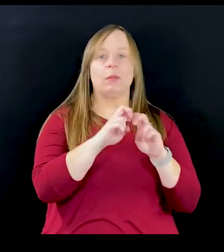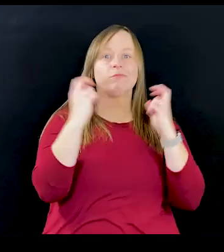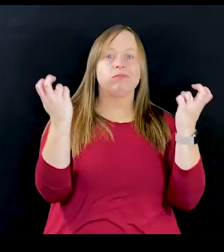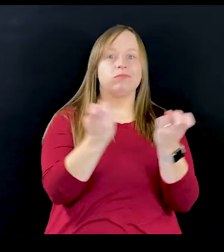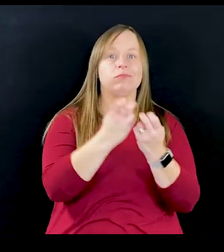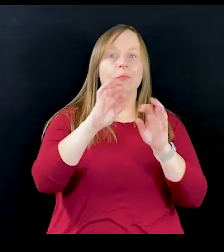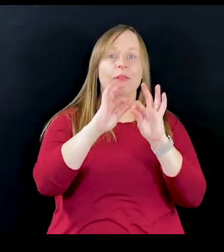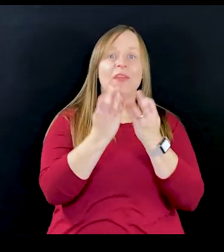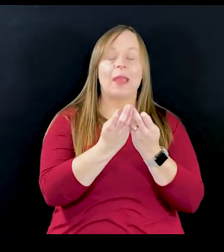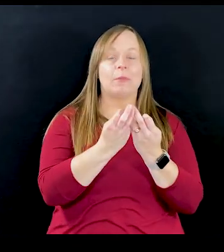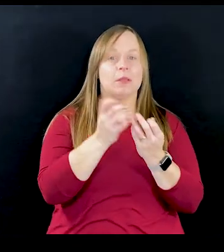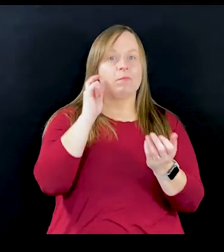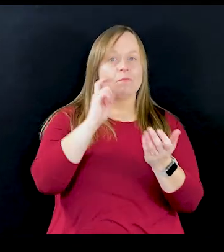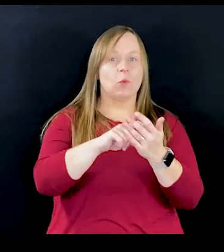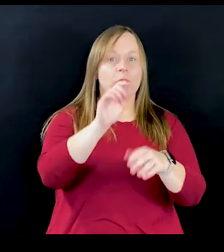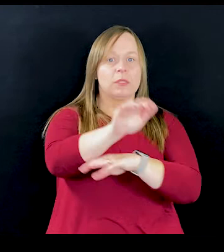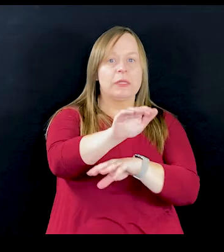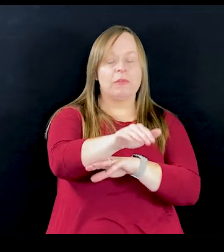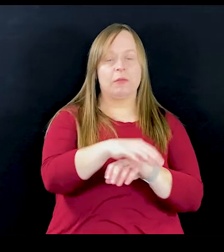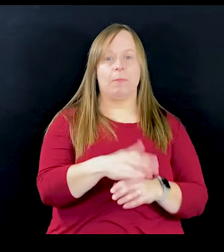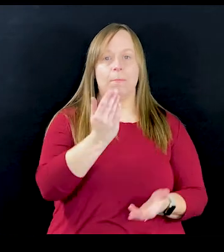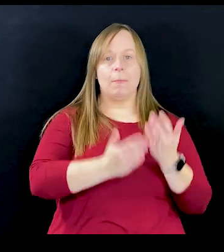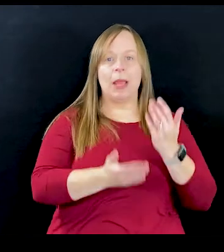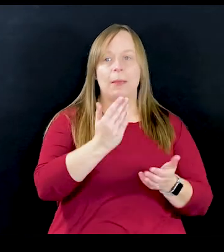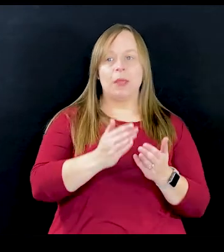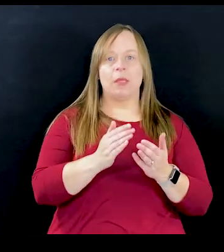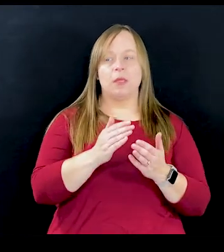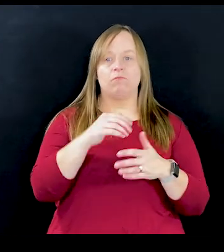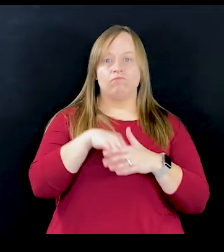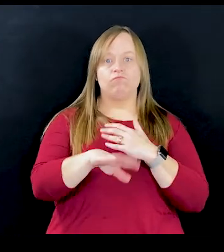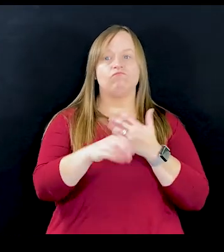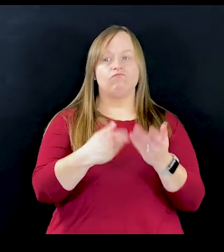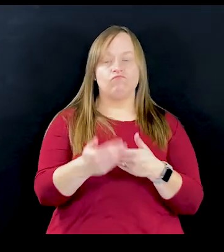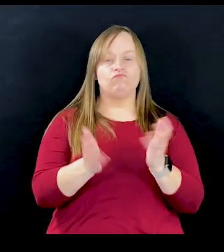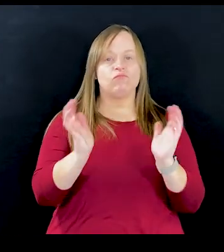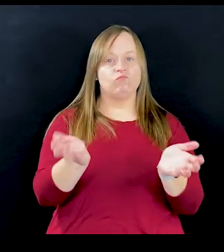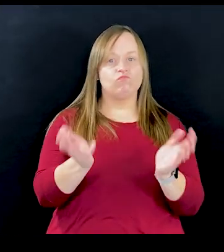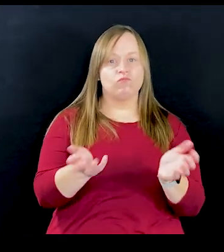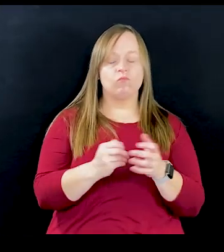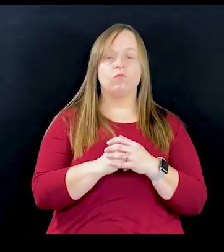table with your family in the evening, perhaps just entering into that discourse,